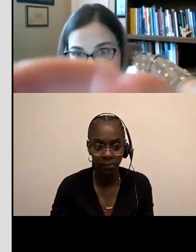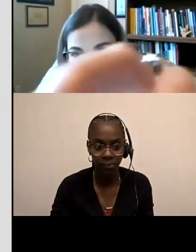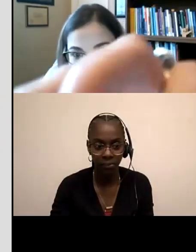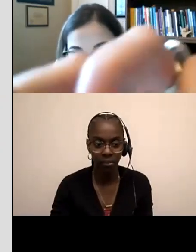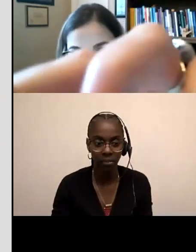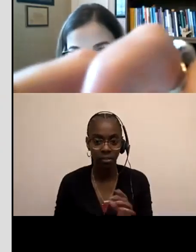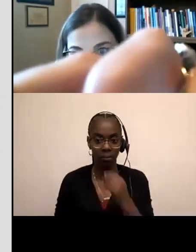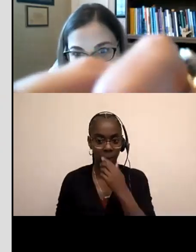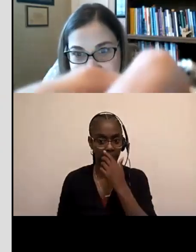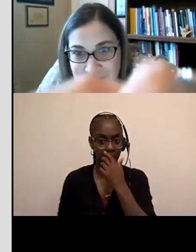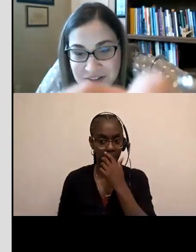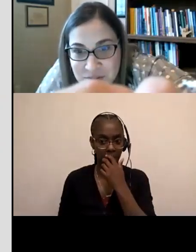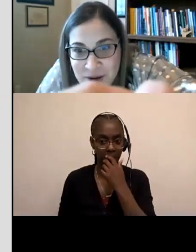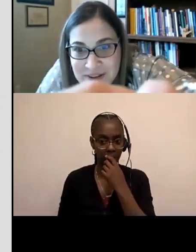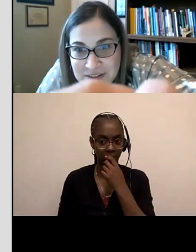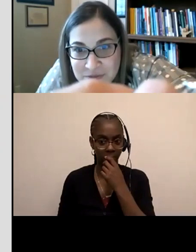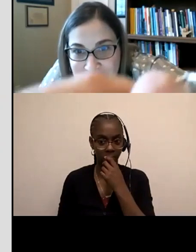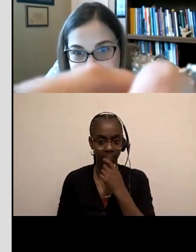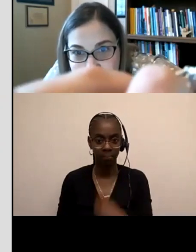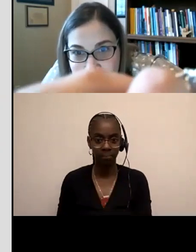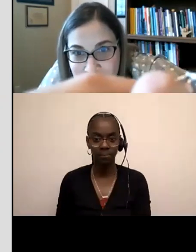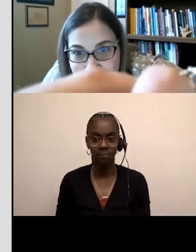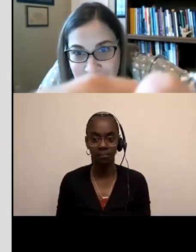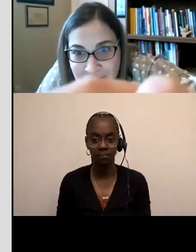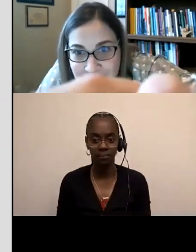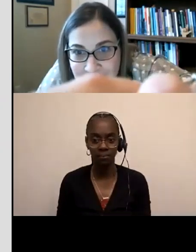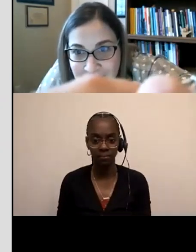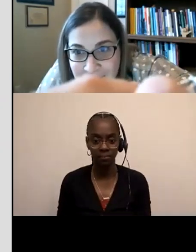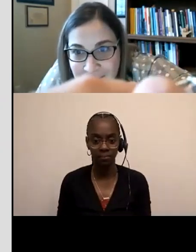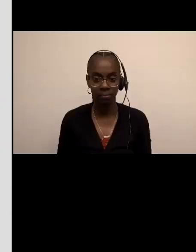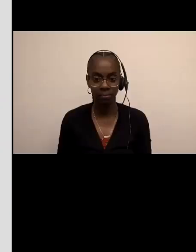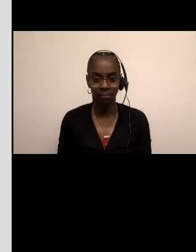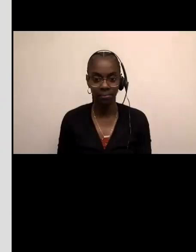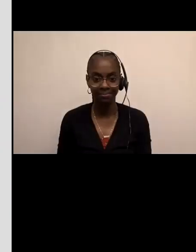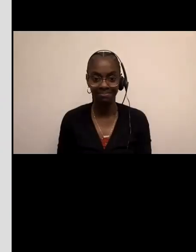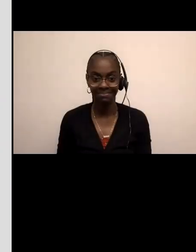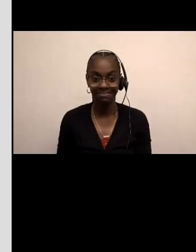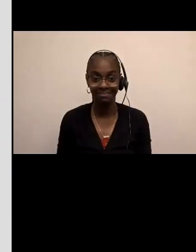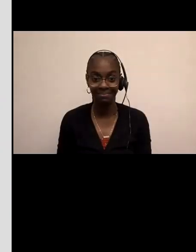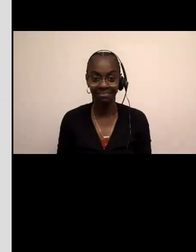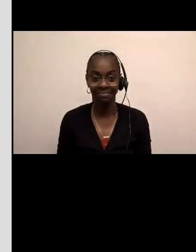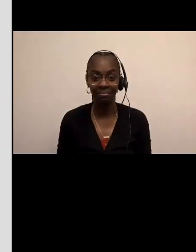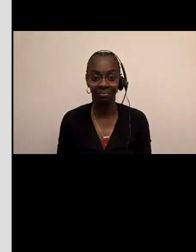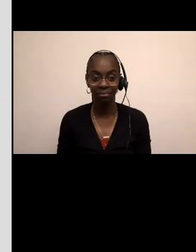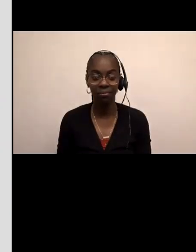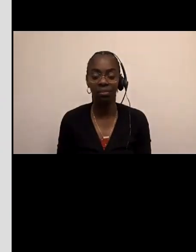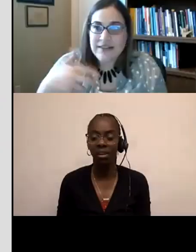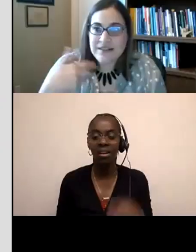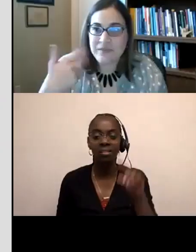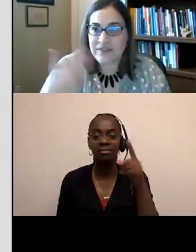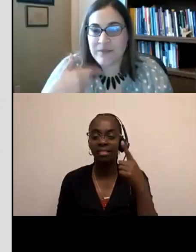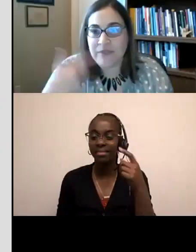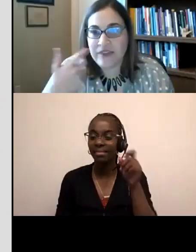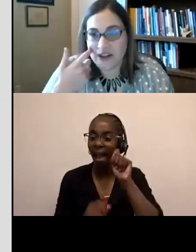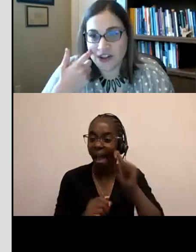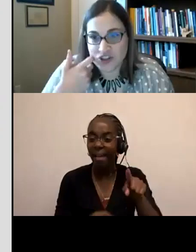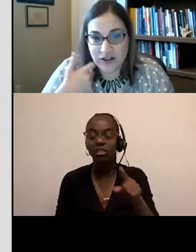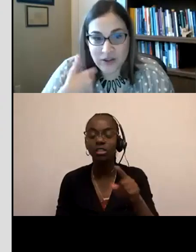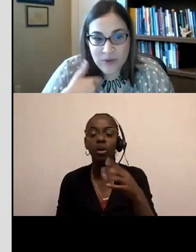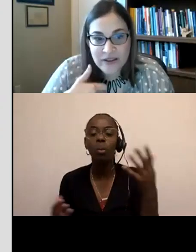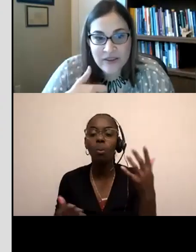NOTES TO REMIND MYSELF OF THINGS. JUST ASKING THEM WHAT'S SOMETHING YOU'RE STRUGGLING